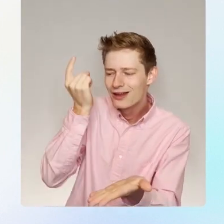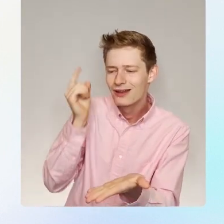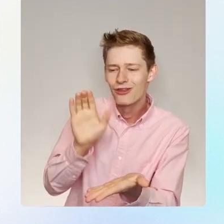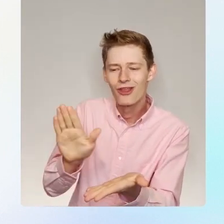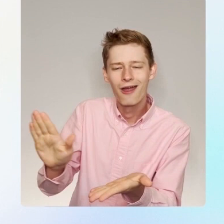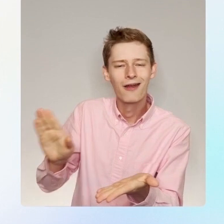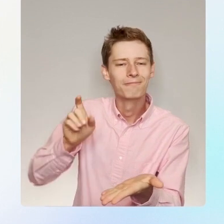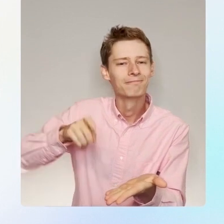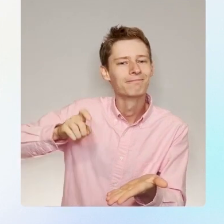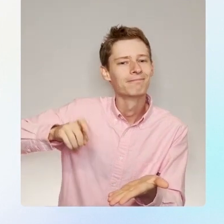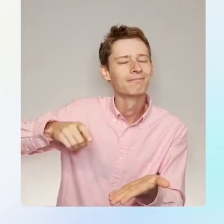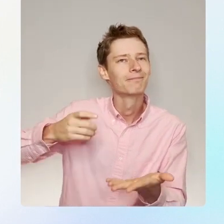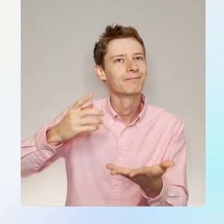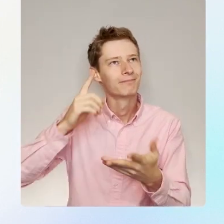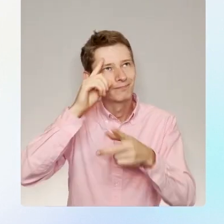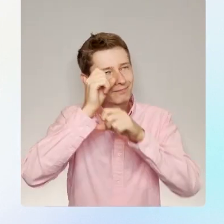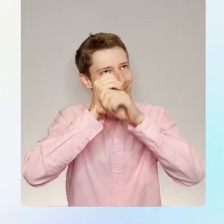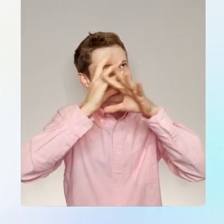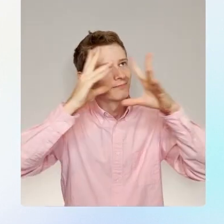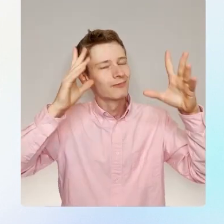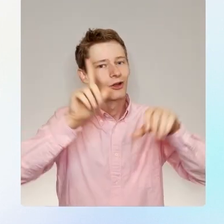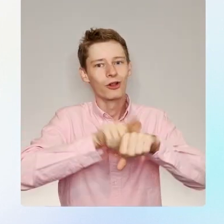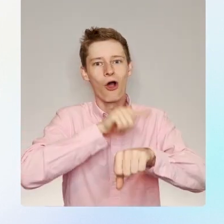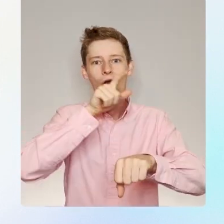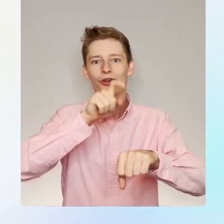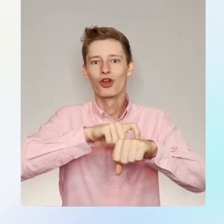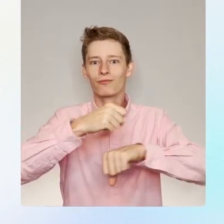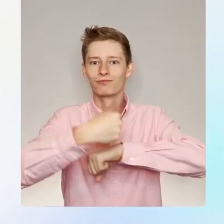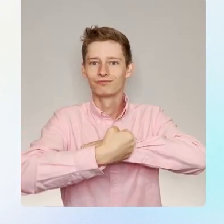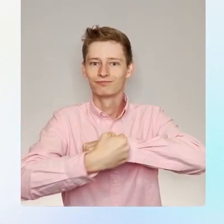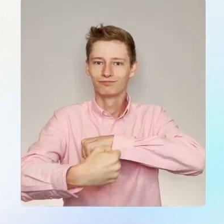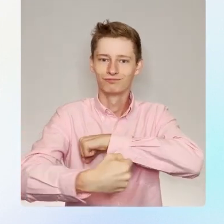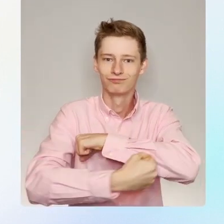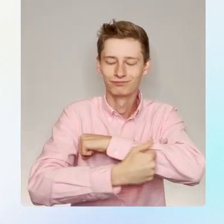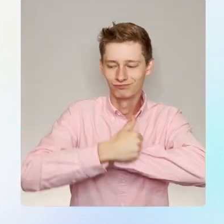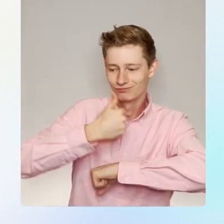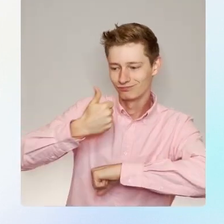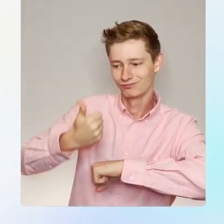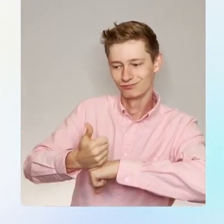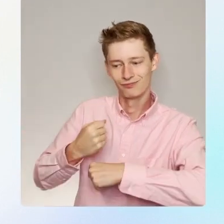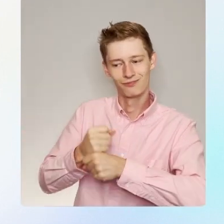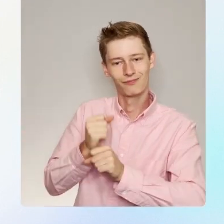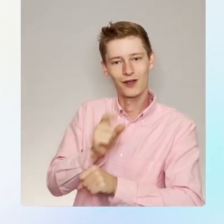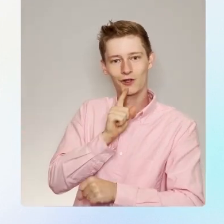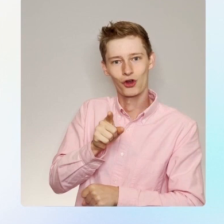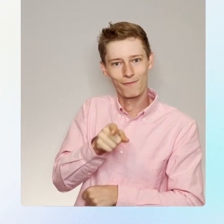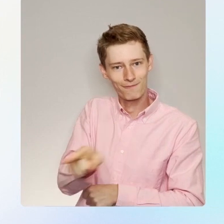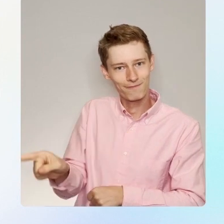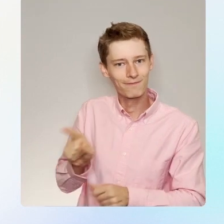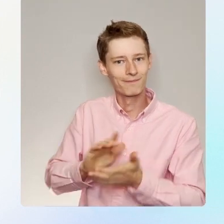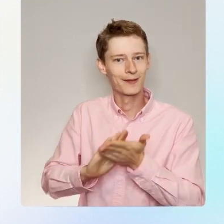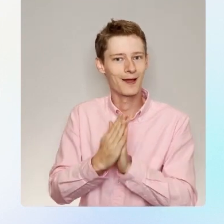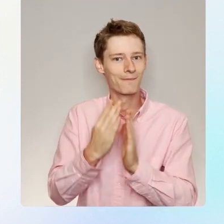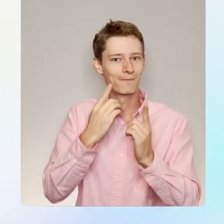building the long term foundations we need for developers to be successful, and of course,